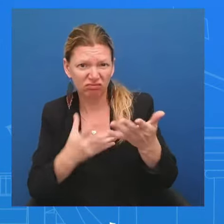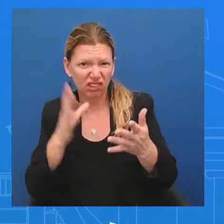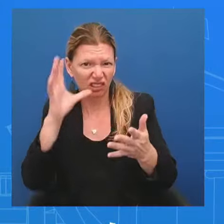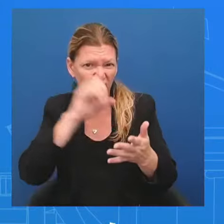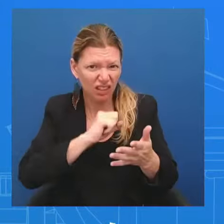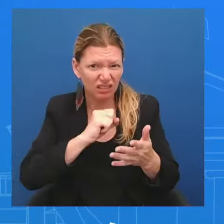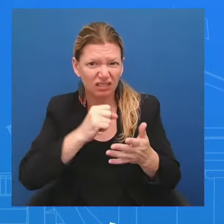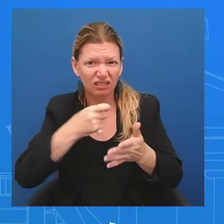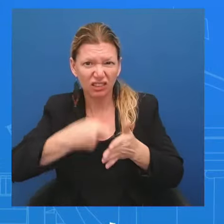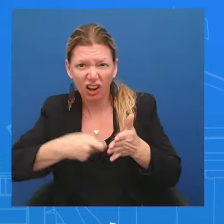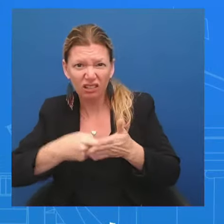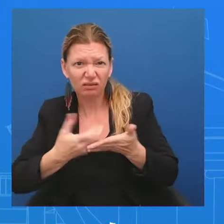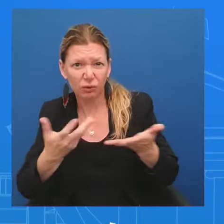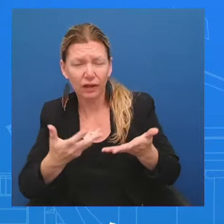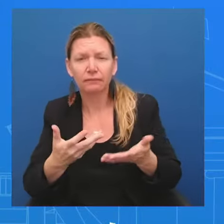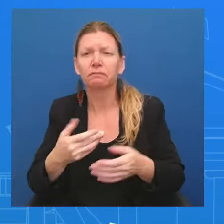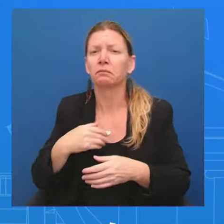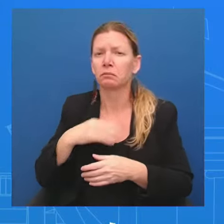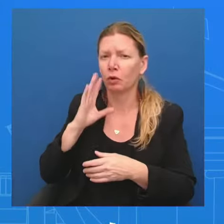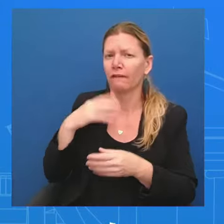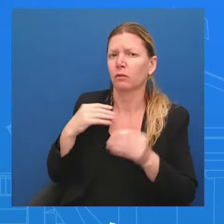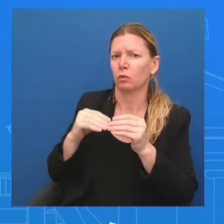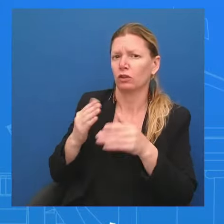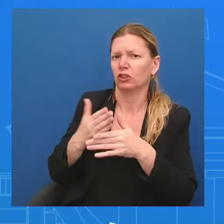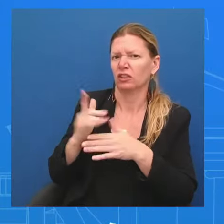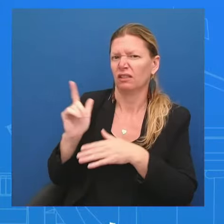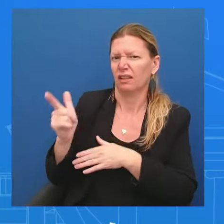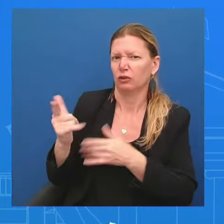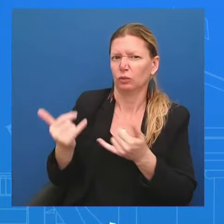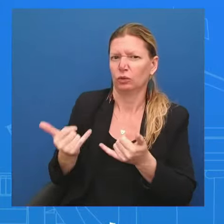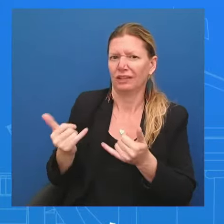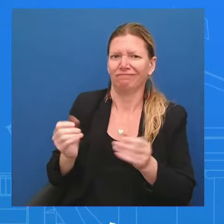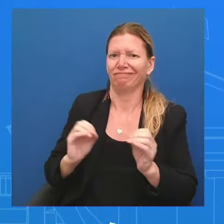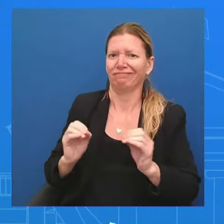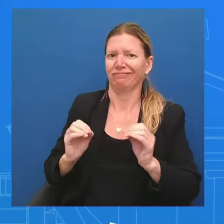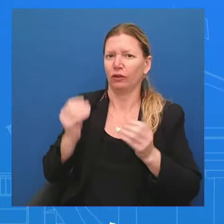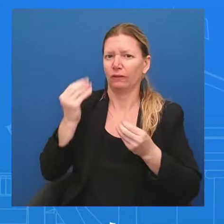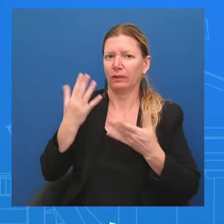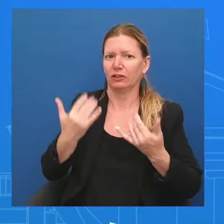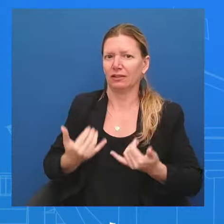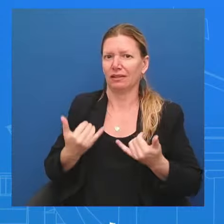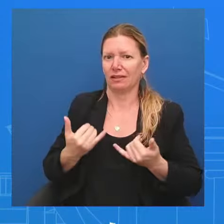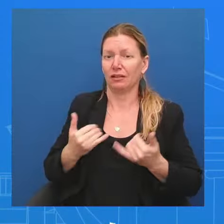As you just stated, Governor Moore is here and we'll have a moment with the President.